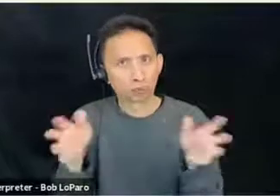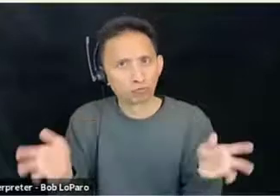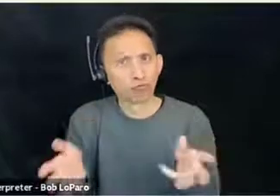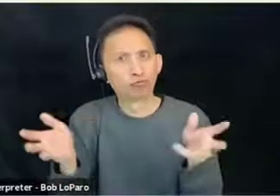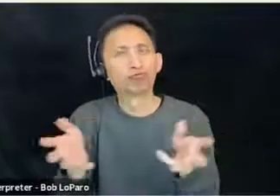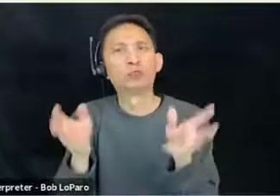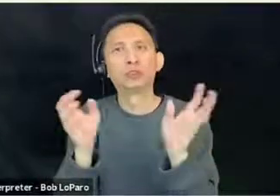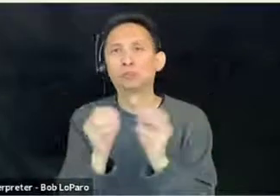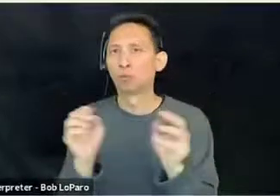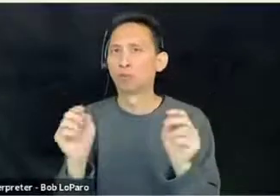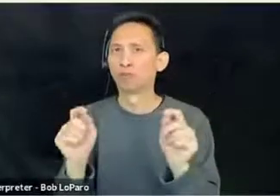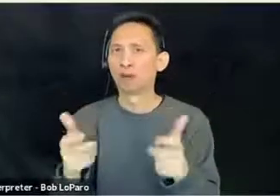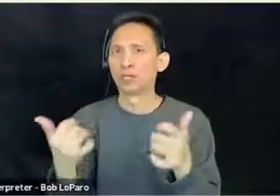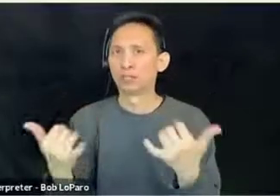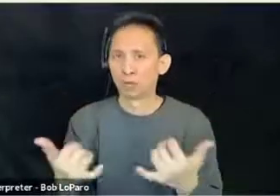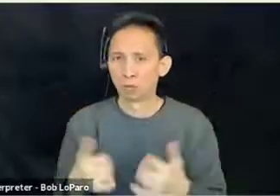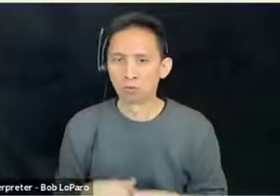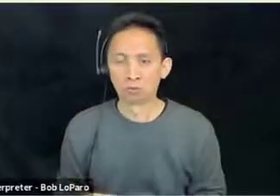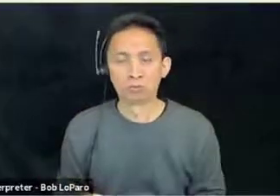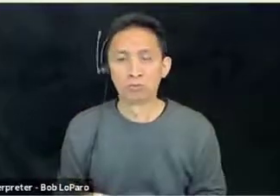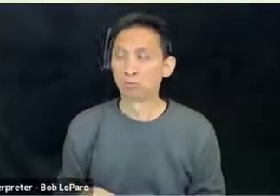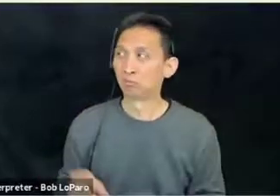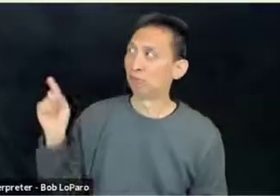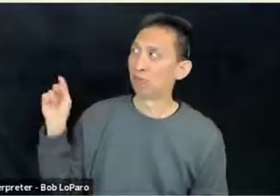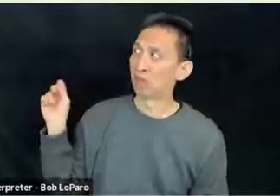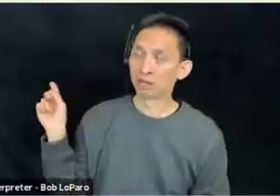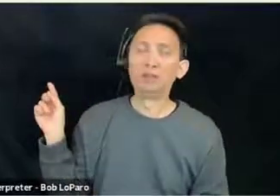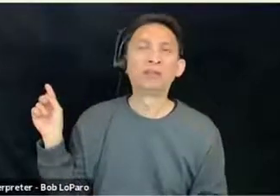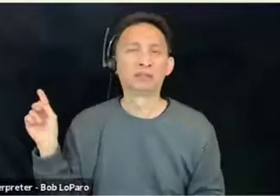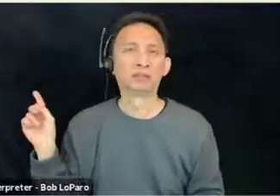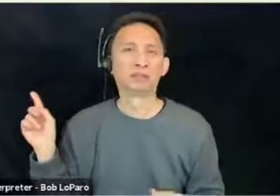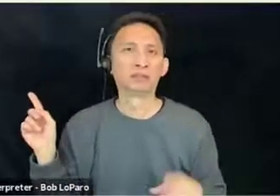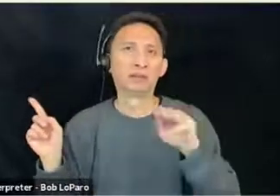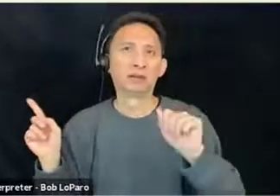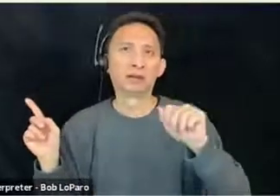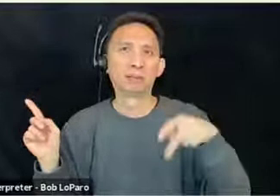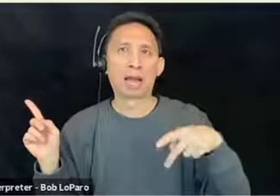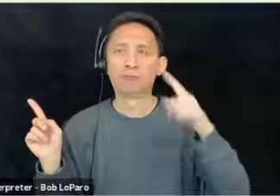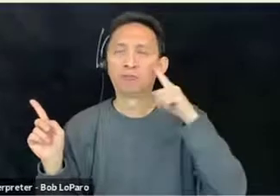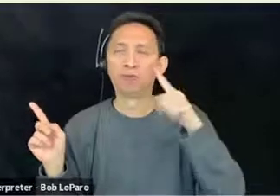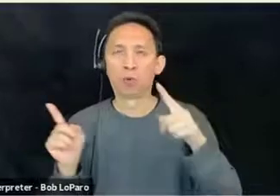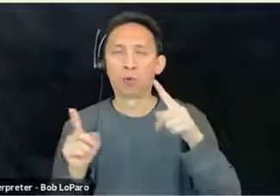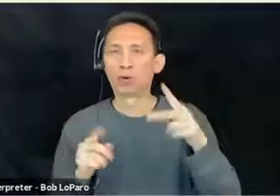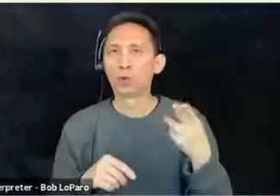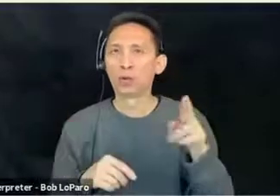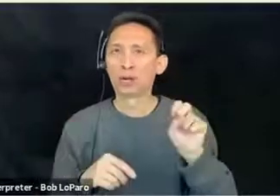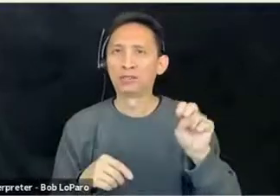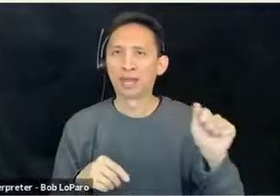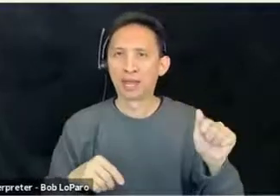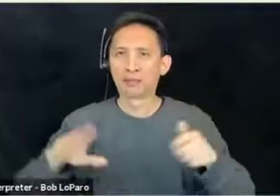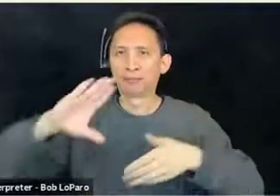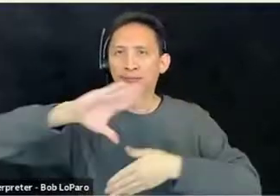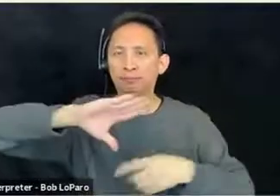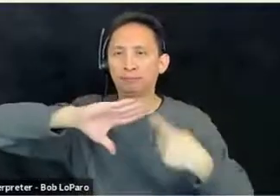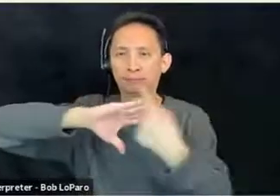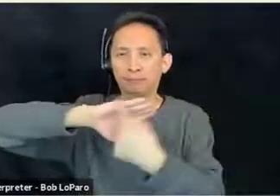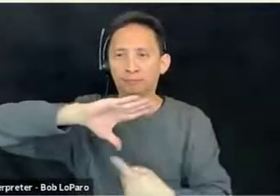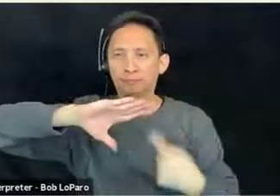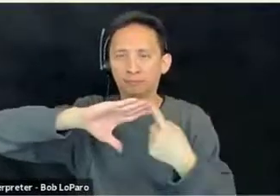So, this graphic has, you know, it's a map of the United States, it's color coded, and so it will be able to show you.